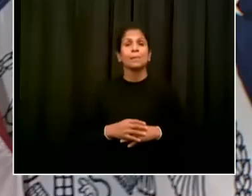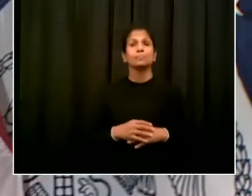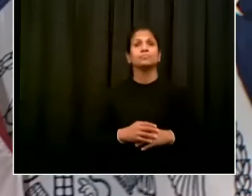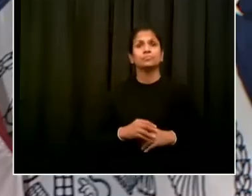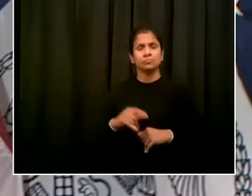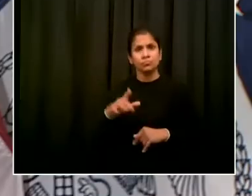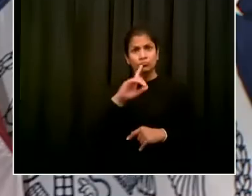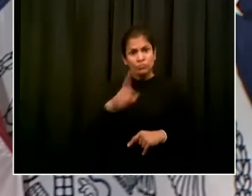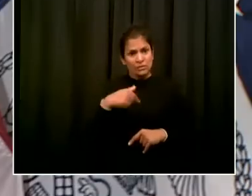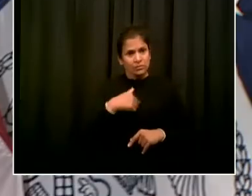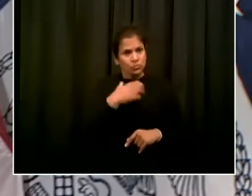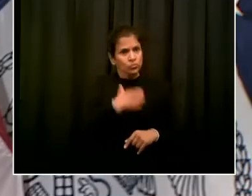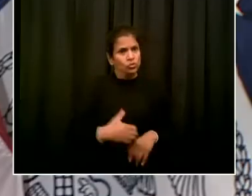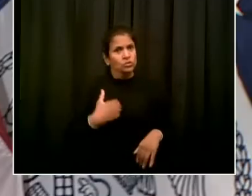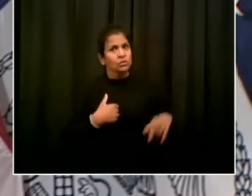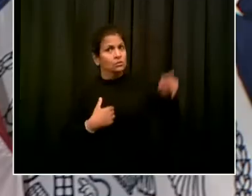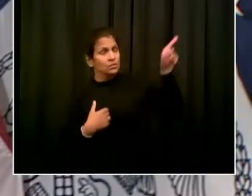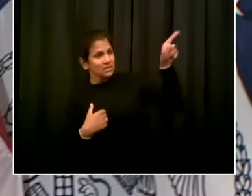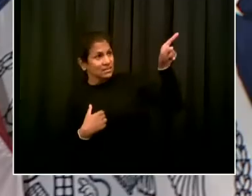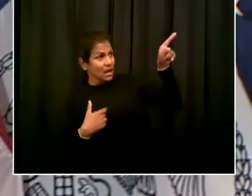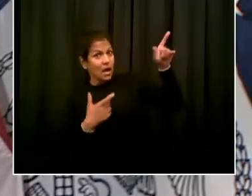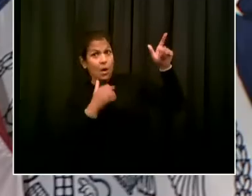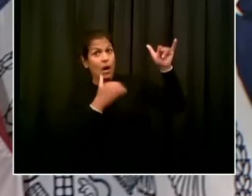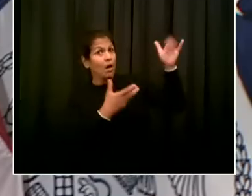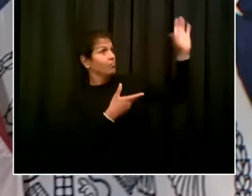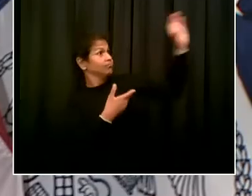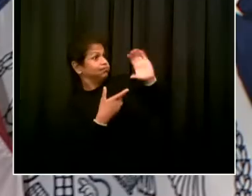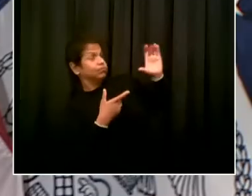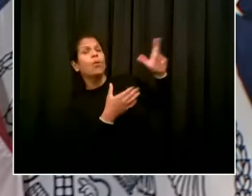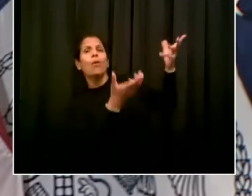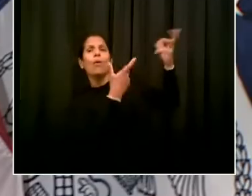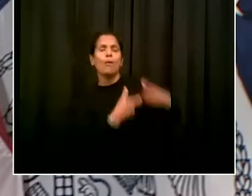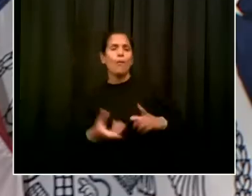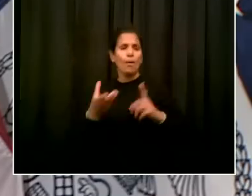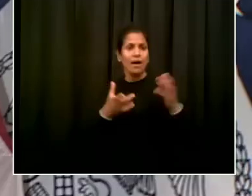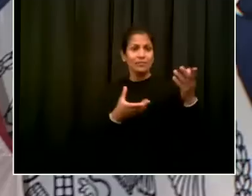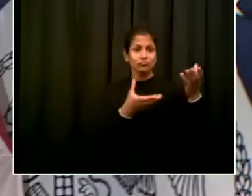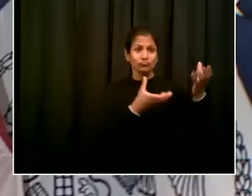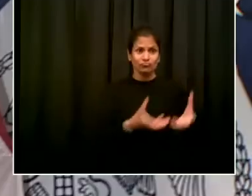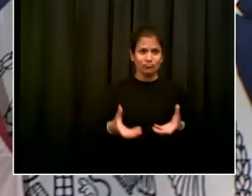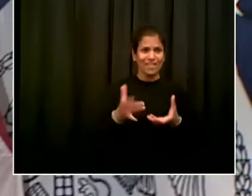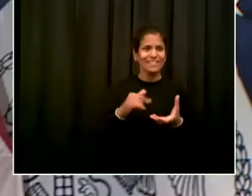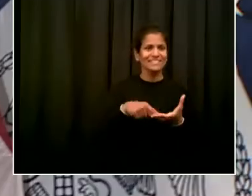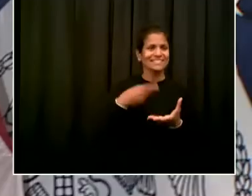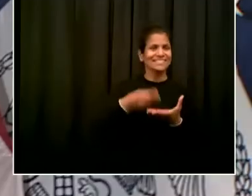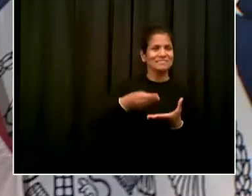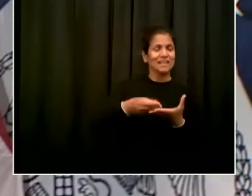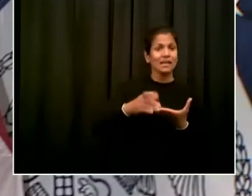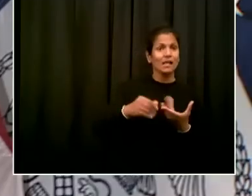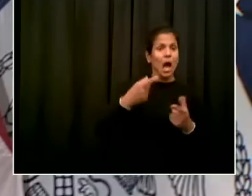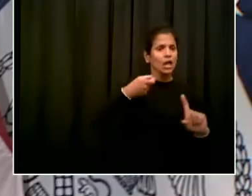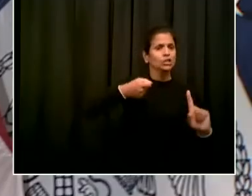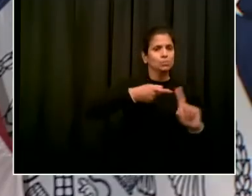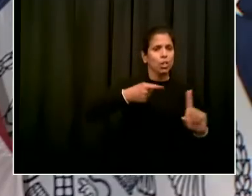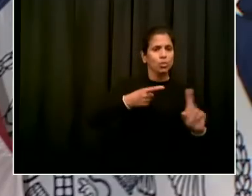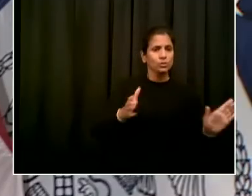ON THEIR FEET SO WE CAAAN LLL MOVE FORWARD TOGETHER. THAT IS THE BEST SOLUTION BY FAR. IN THE MEANTIME,